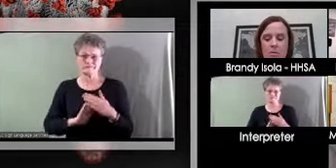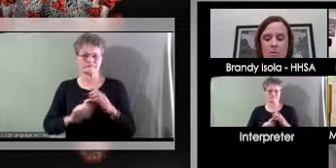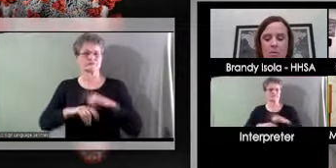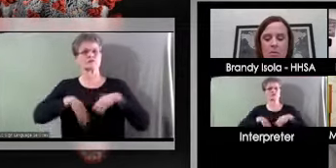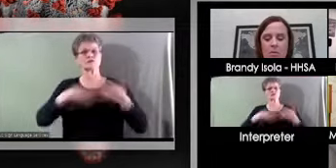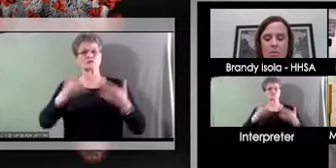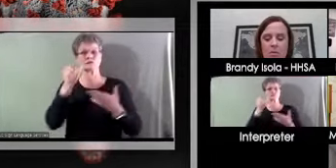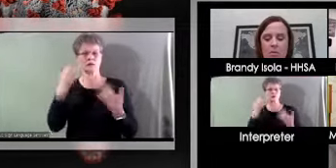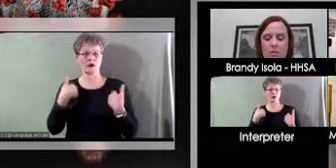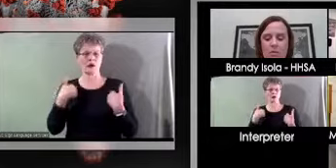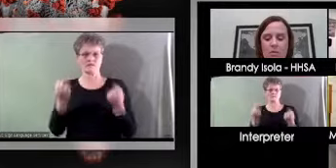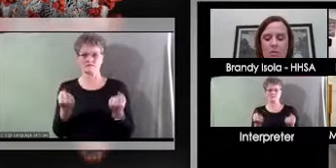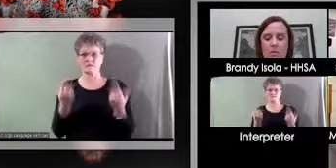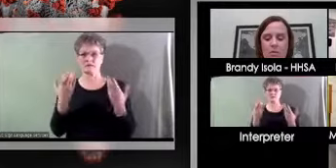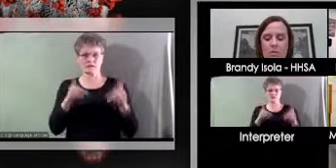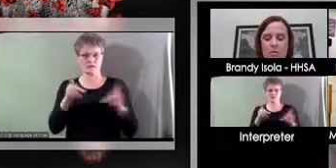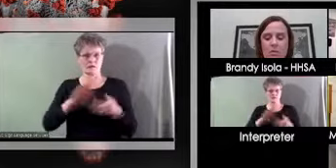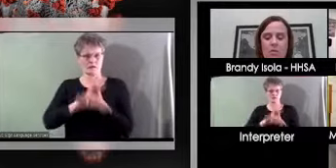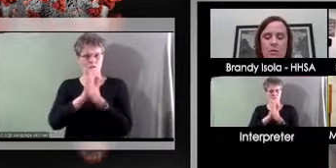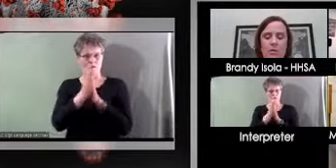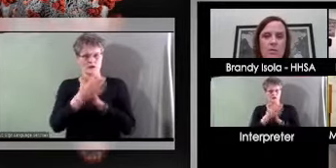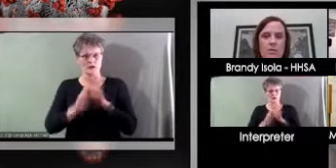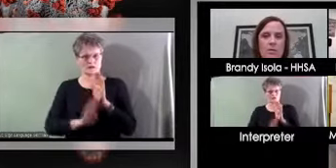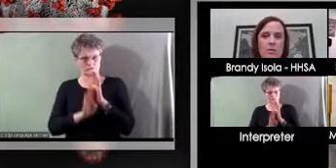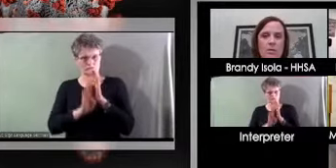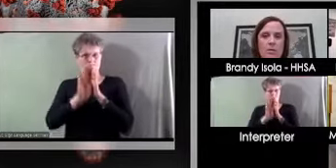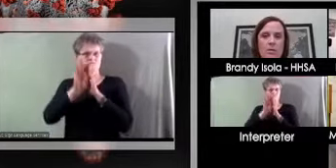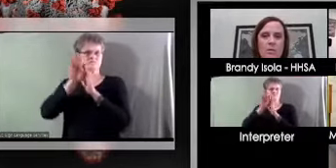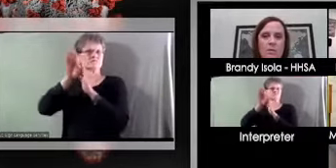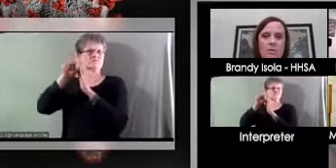people needing to be ventilated uh we're more than prepared for it.